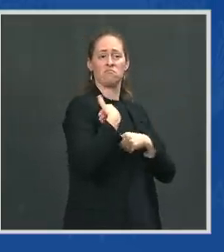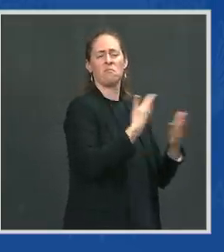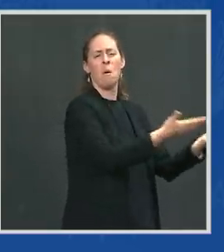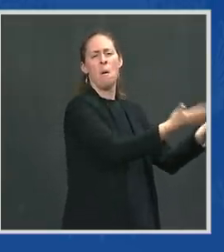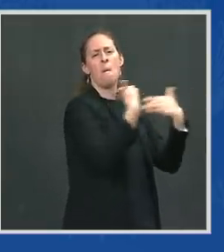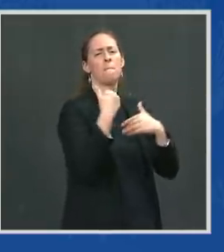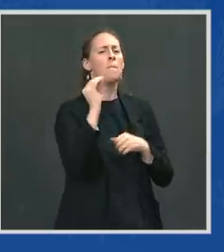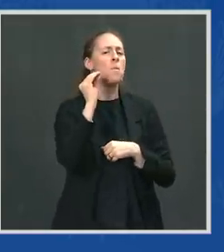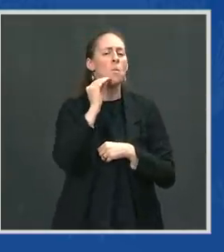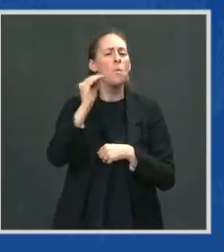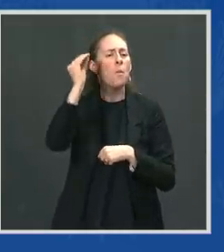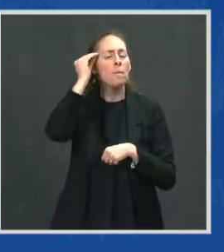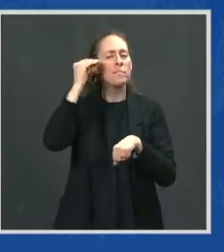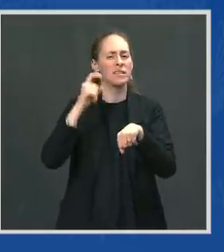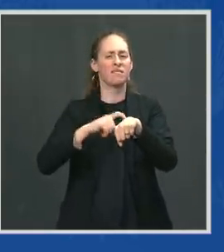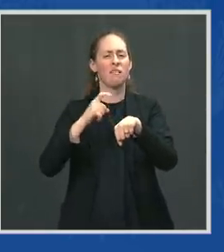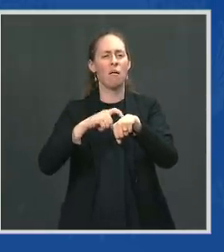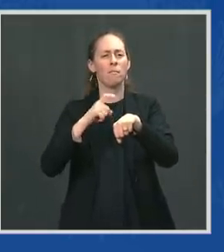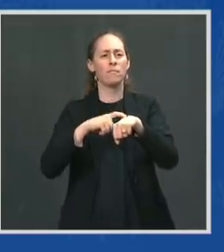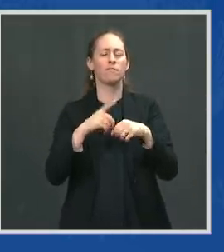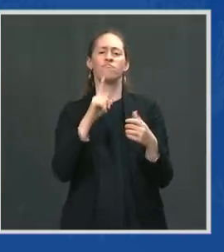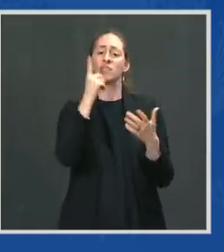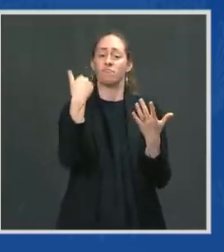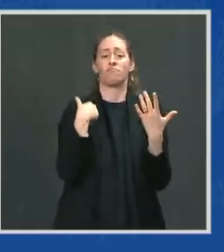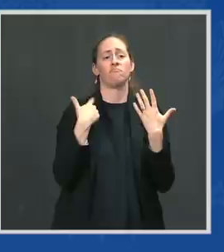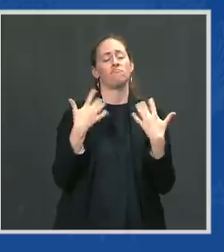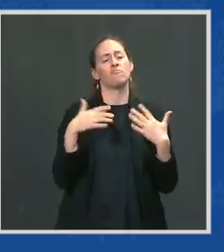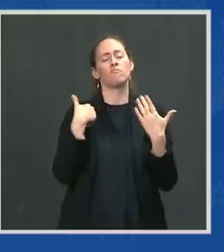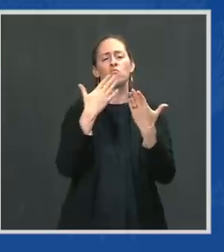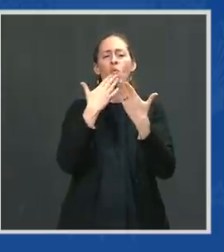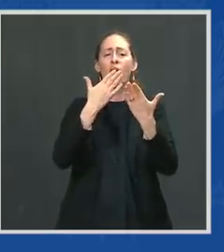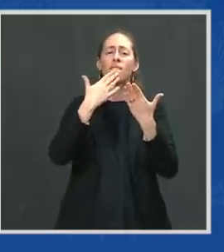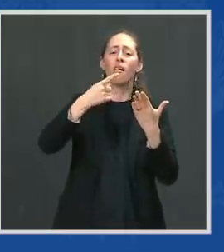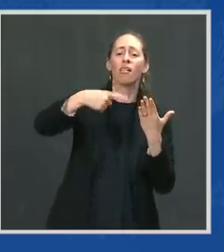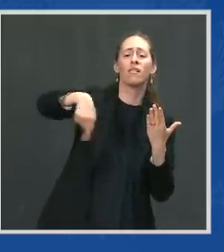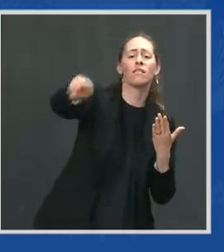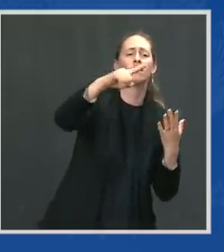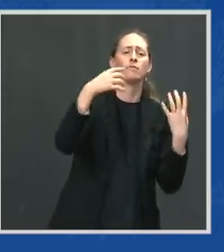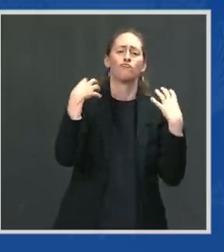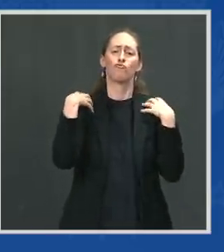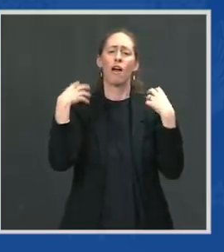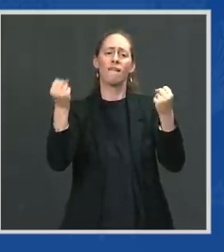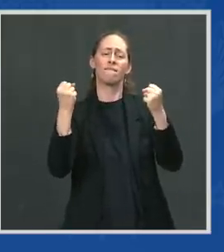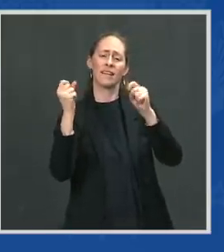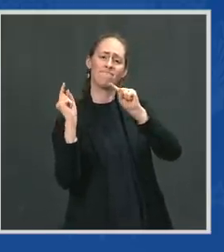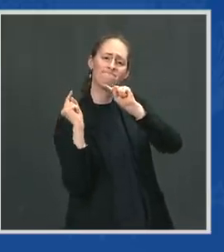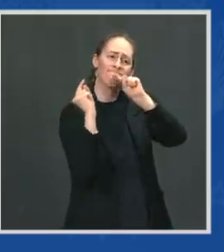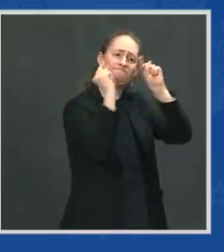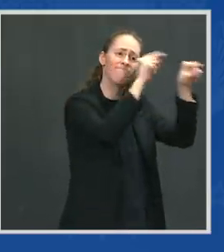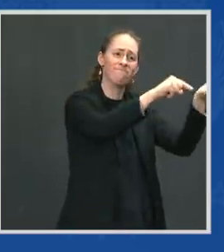I'm immensely grateful for the bravery and backbone that they have shown through nearly two decades of combat deployments.